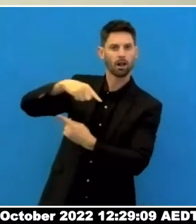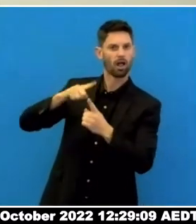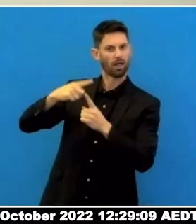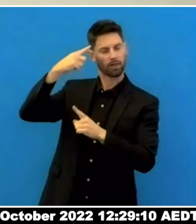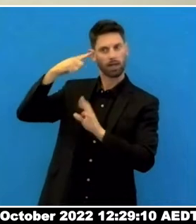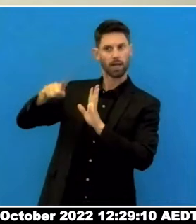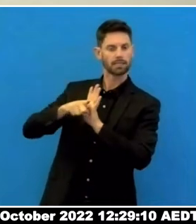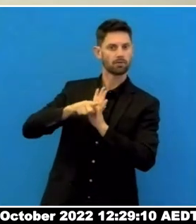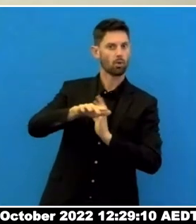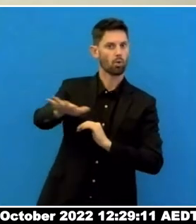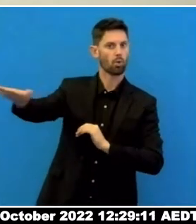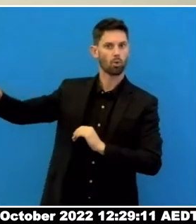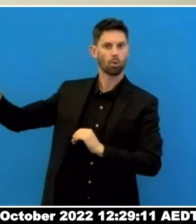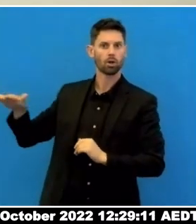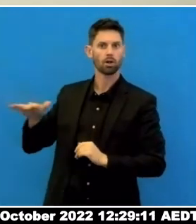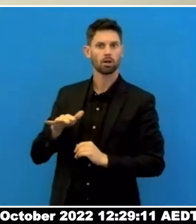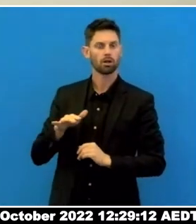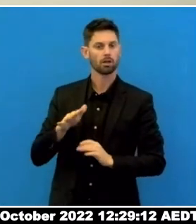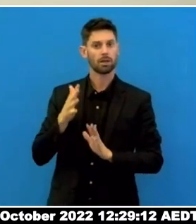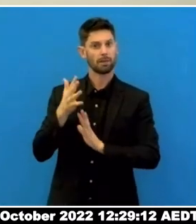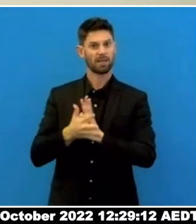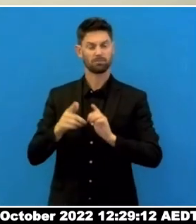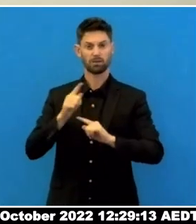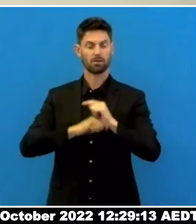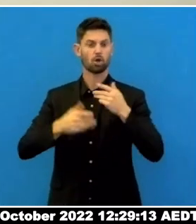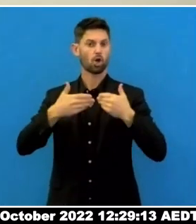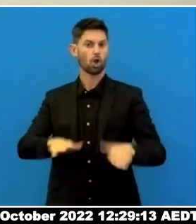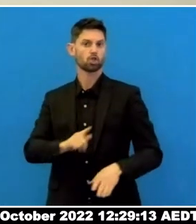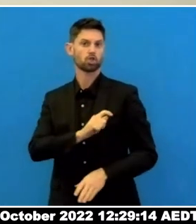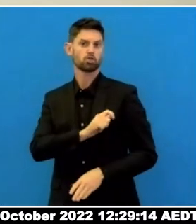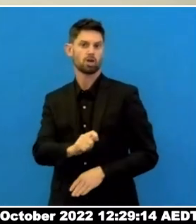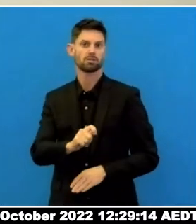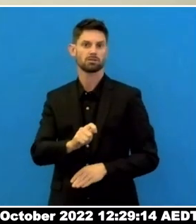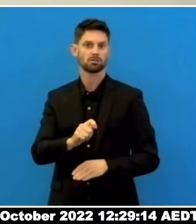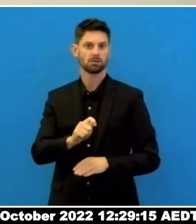And it really brings a loss of trust and a questioning of meaning and identity